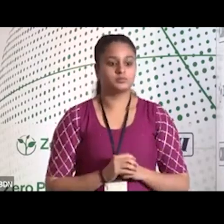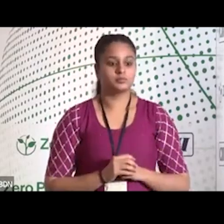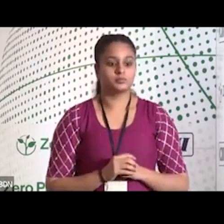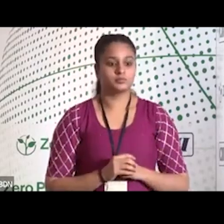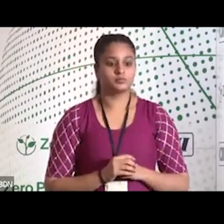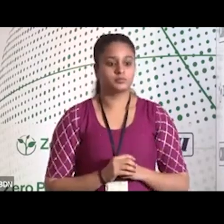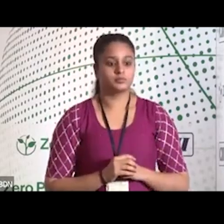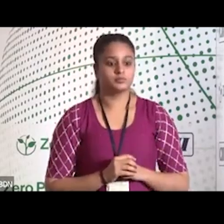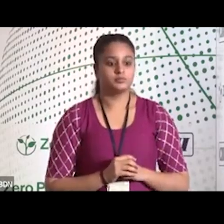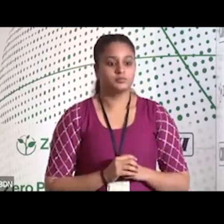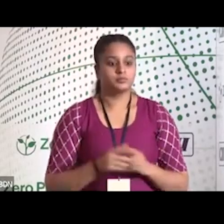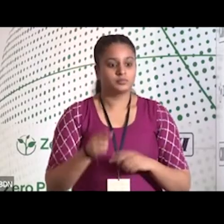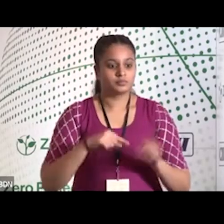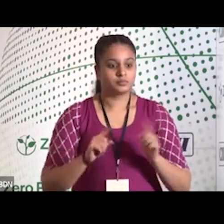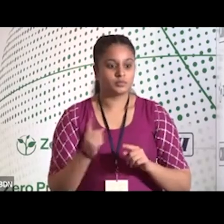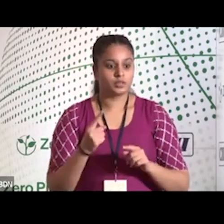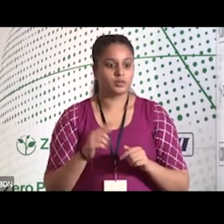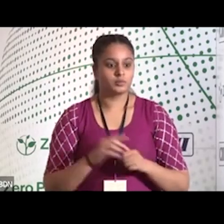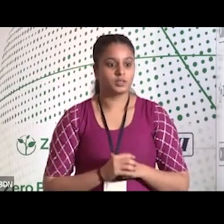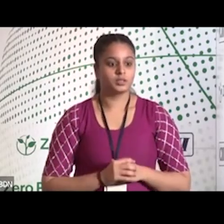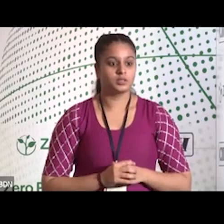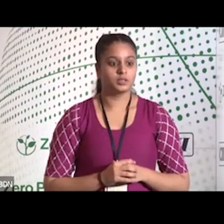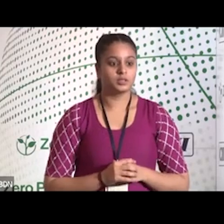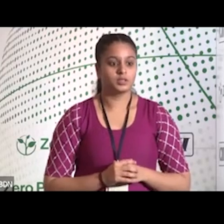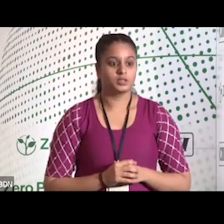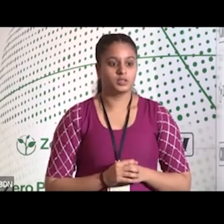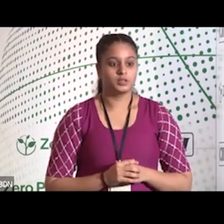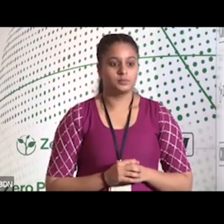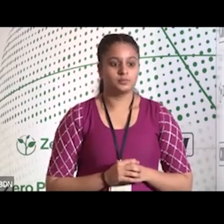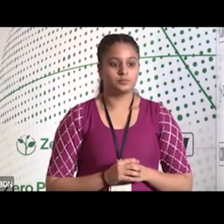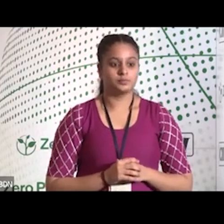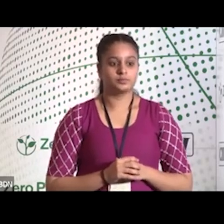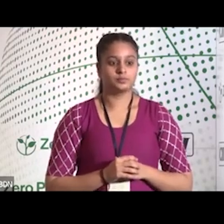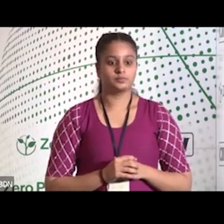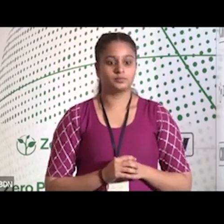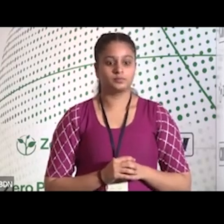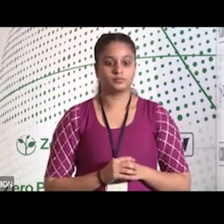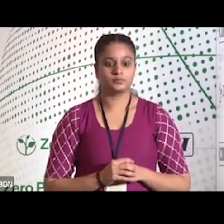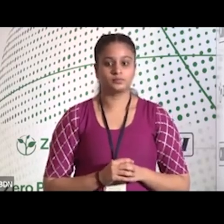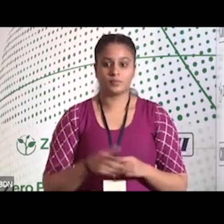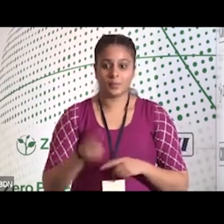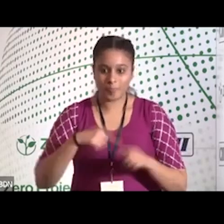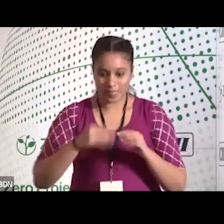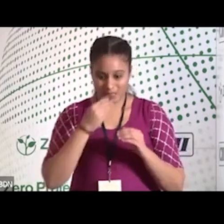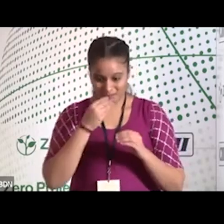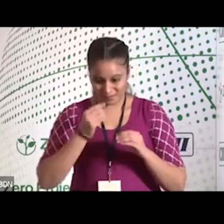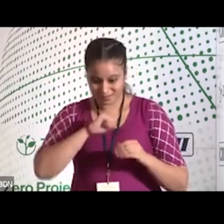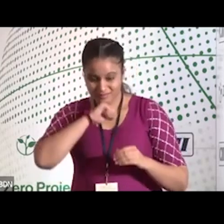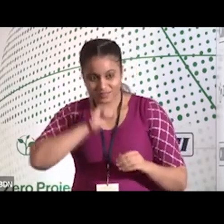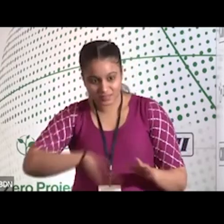I mean, we all like to believe that, you know, we we have all the answers. And, you know, if you know, needs branding,